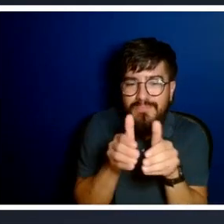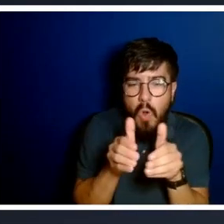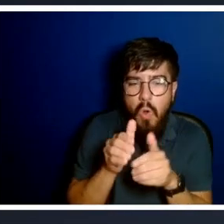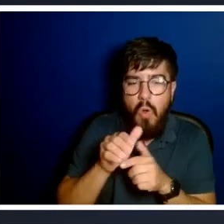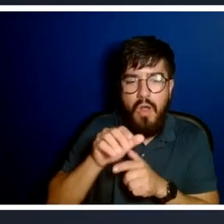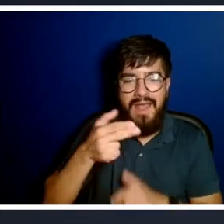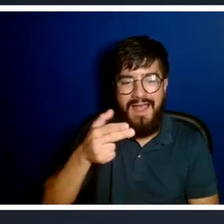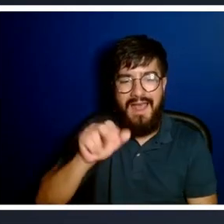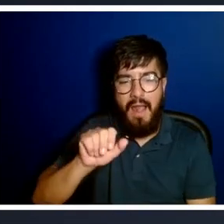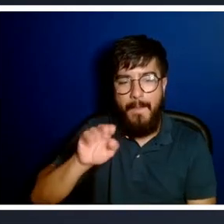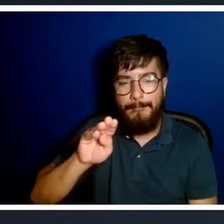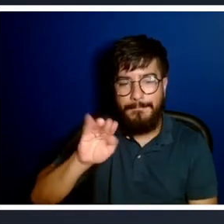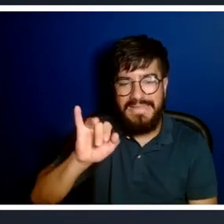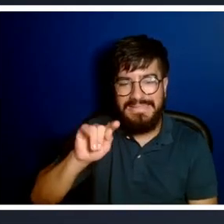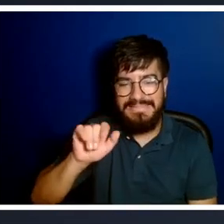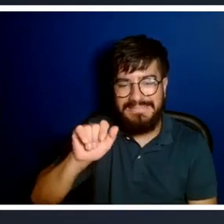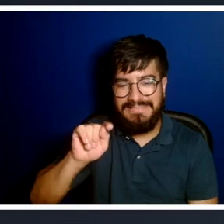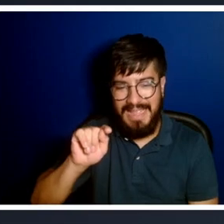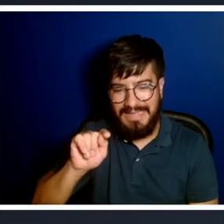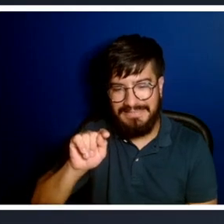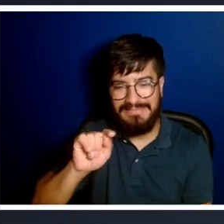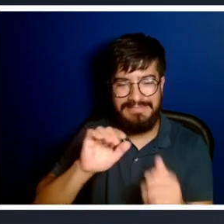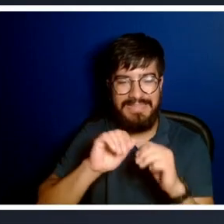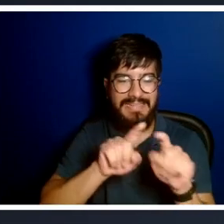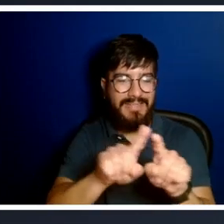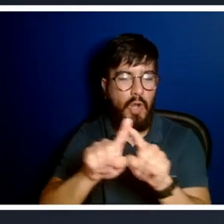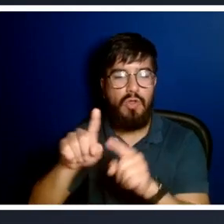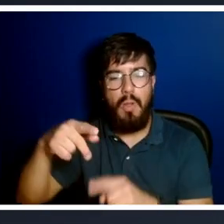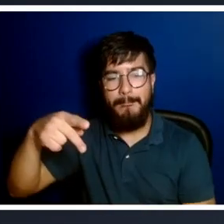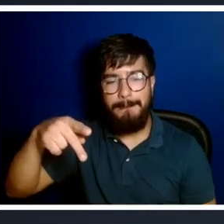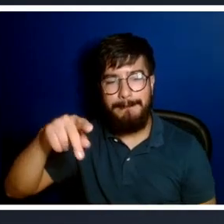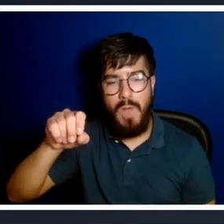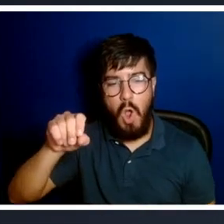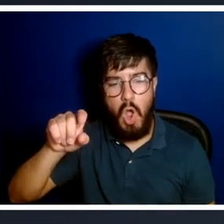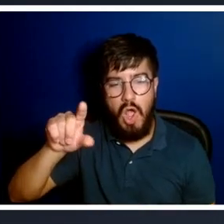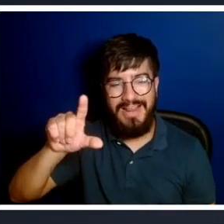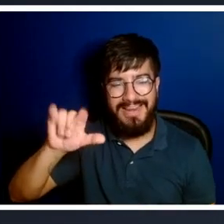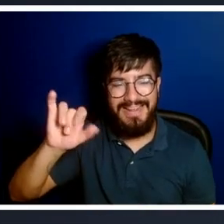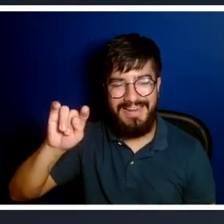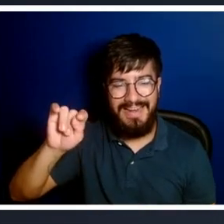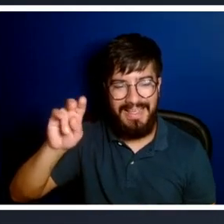pollinators. So, the students are involved in, you know, kind of hands-on data collection,